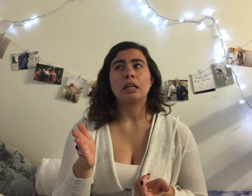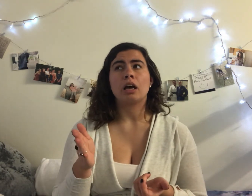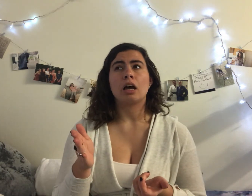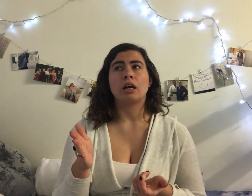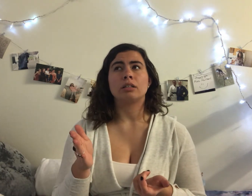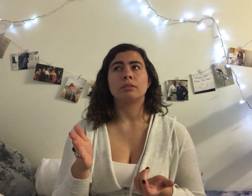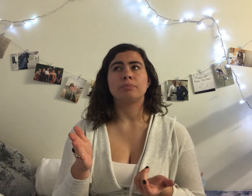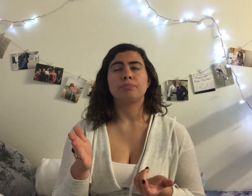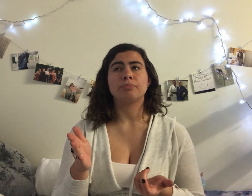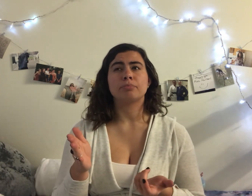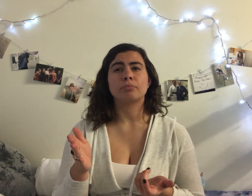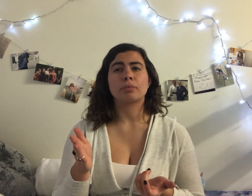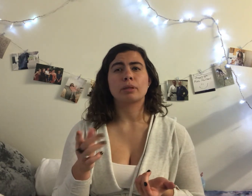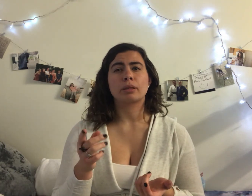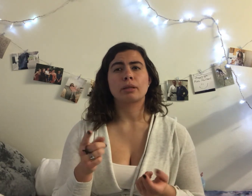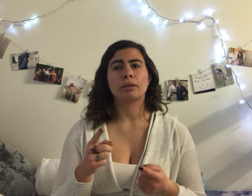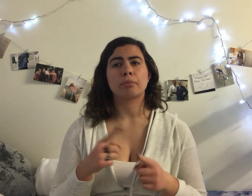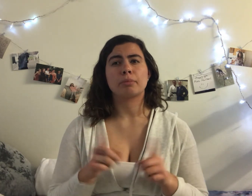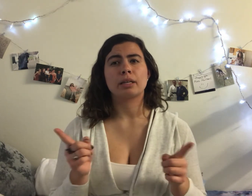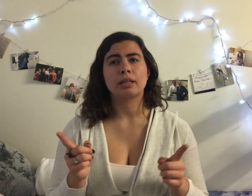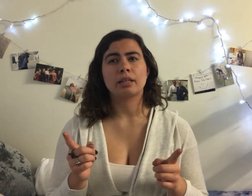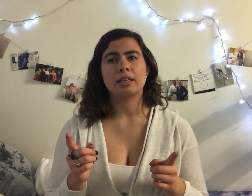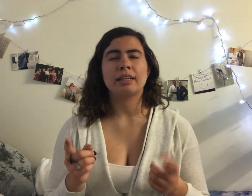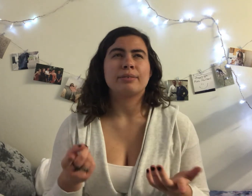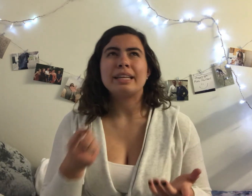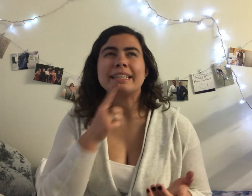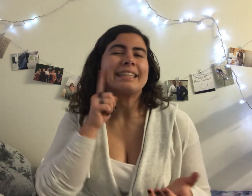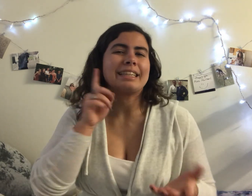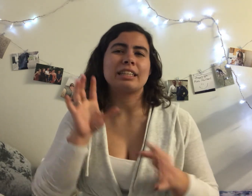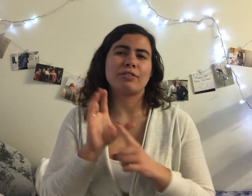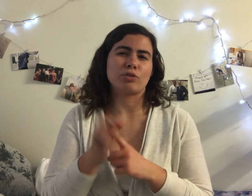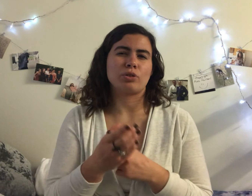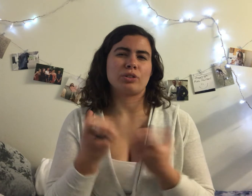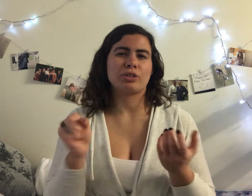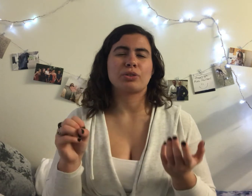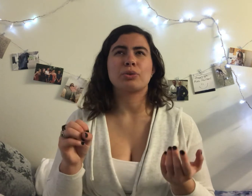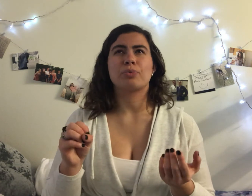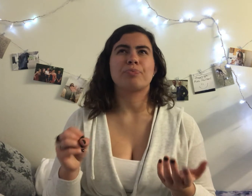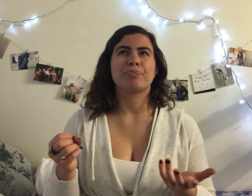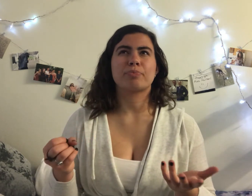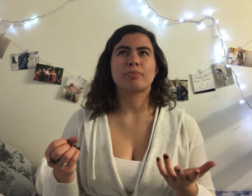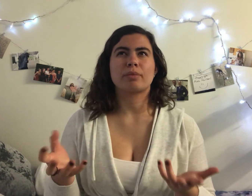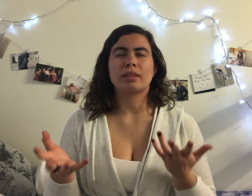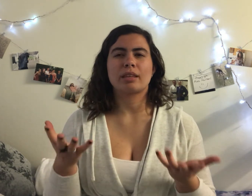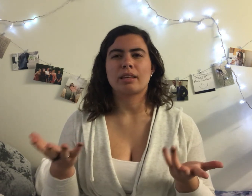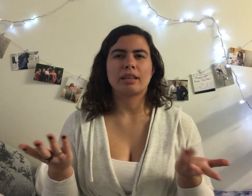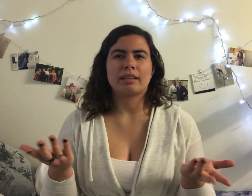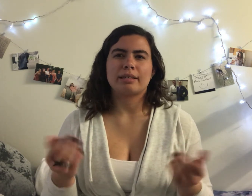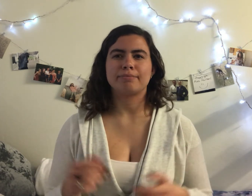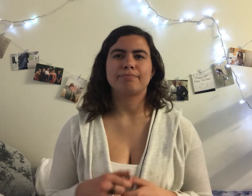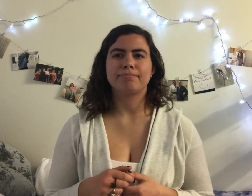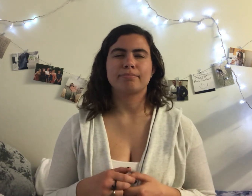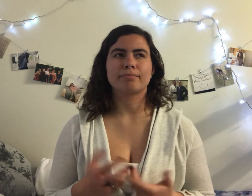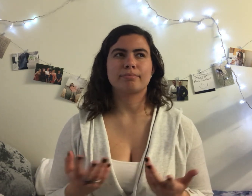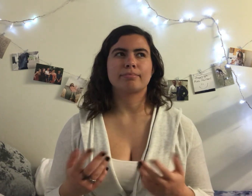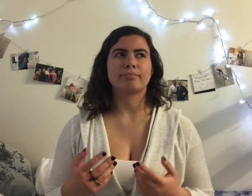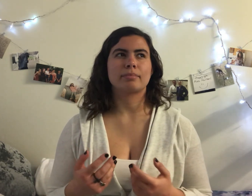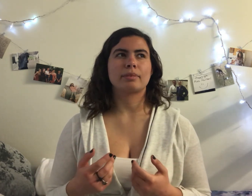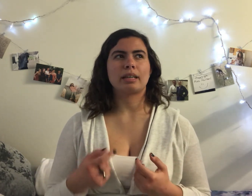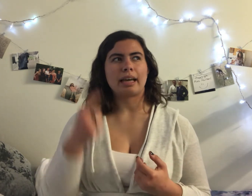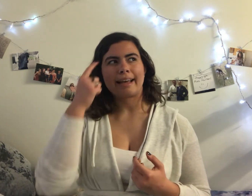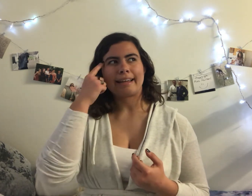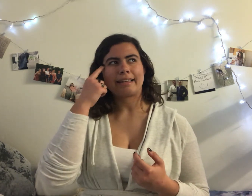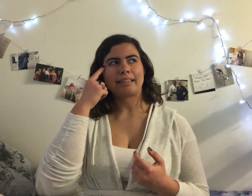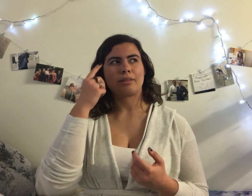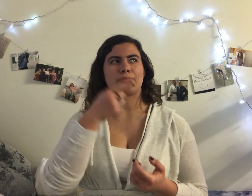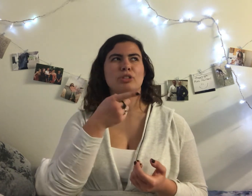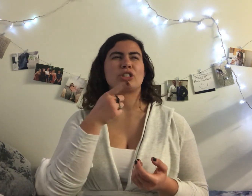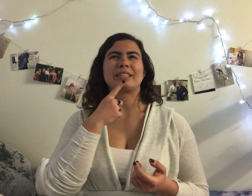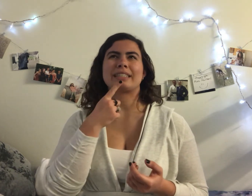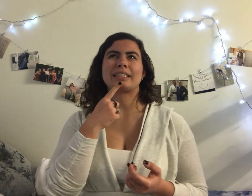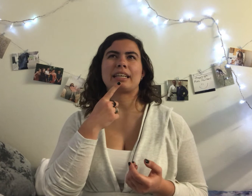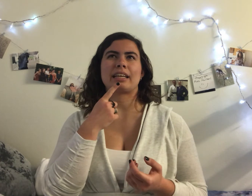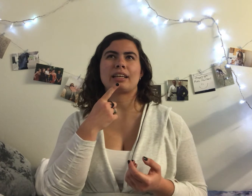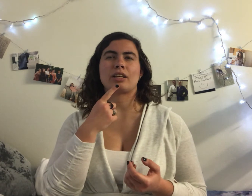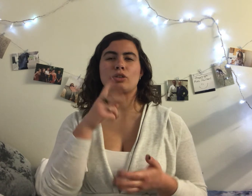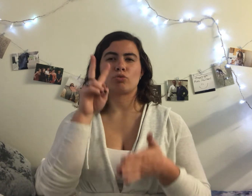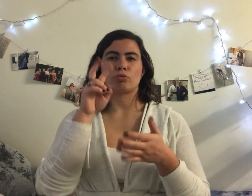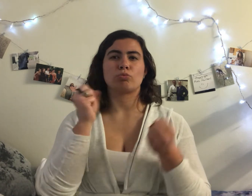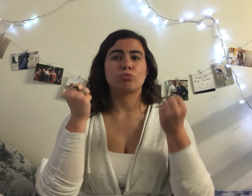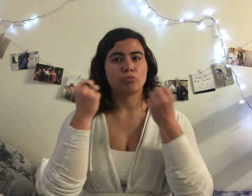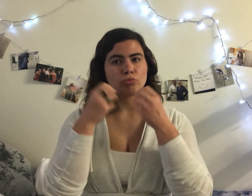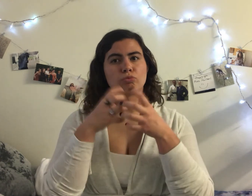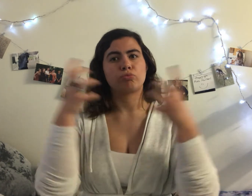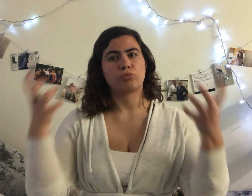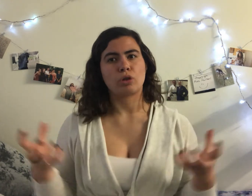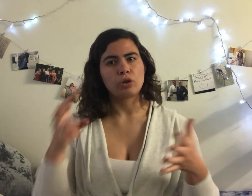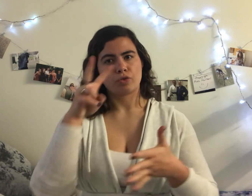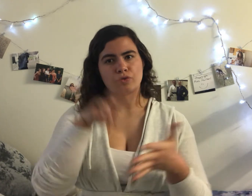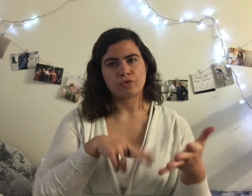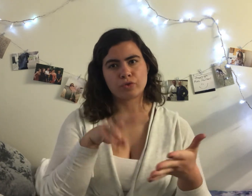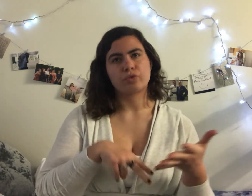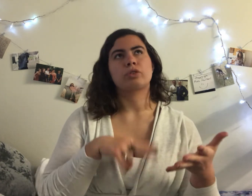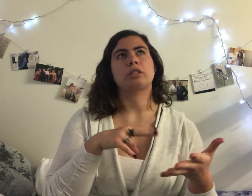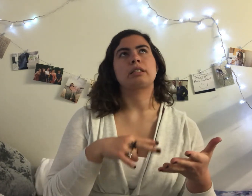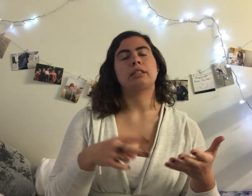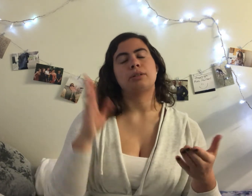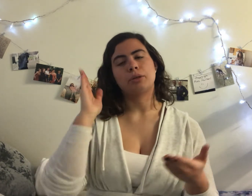But it's Deaf culture so yeah. I think she said we're going to have a lot of reading.